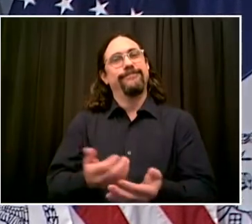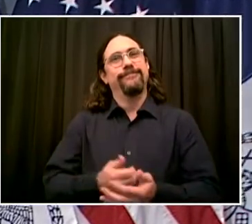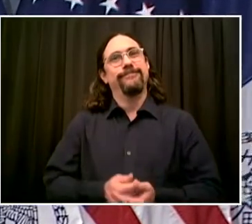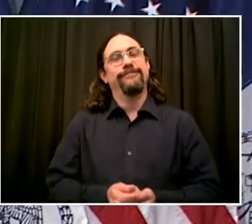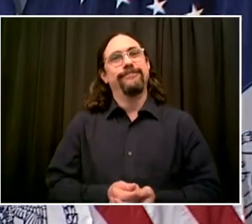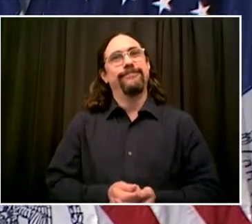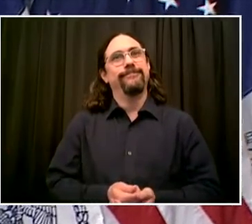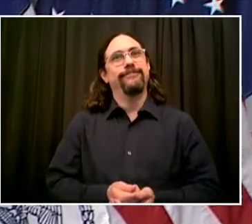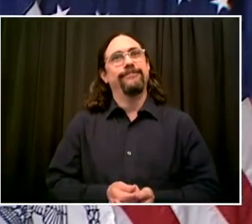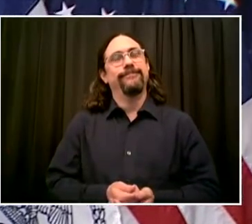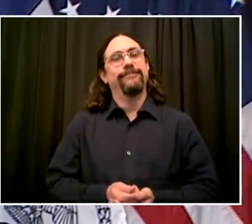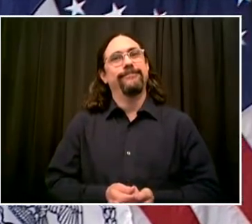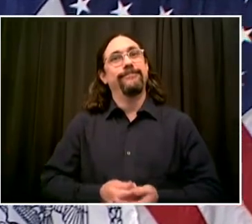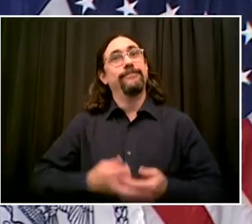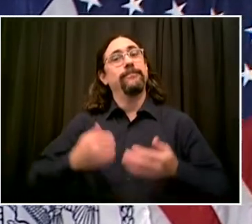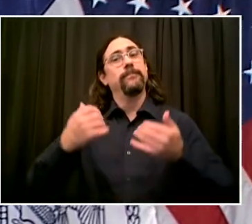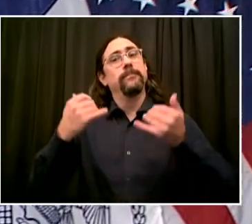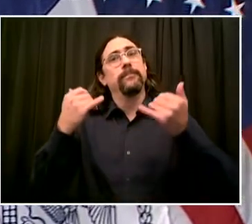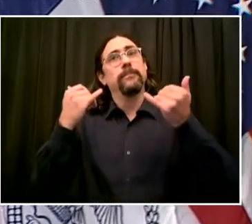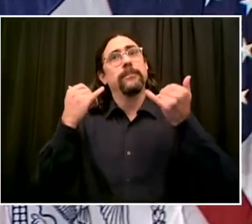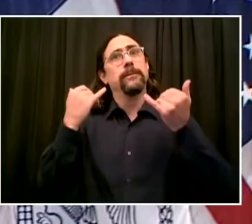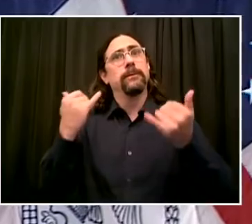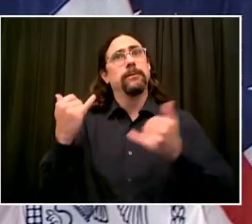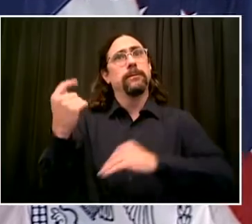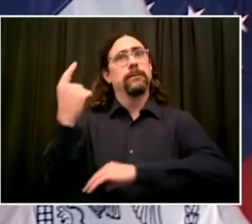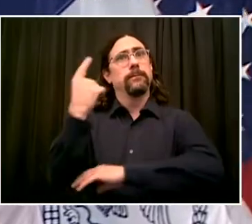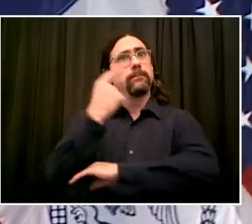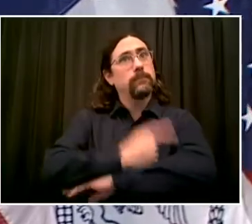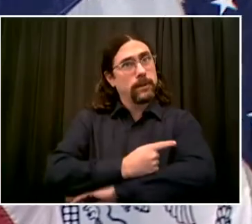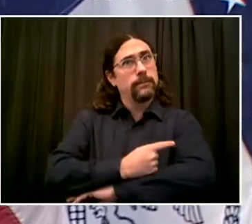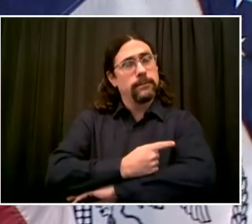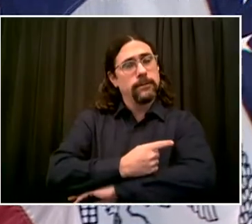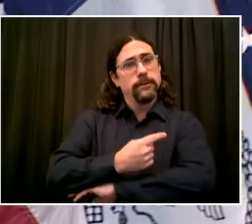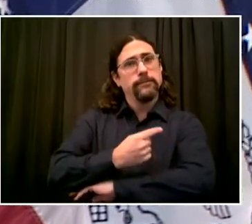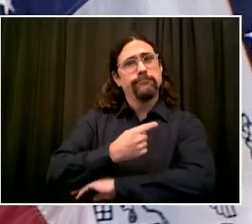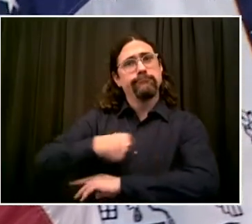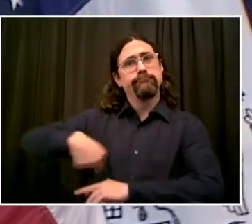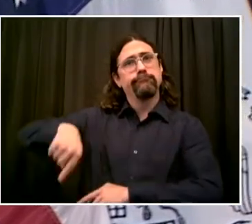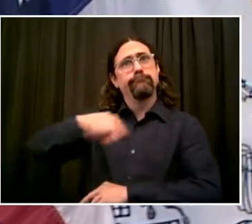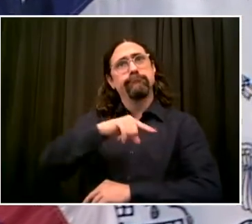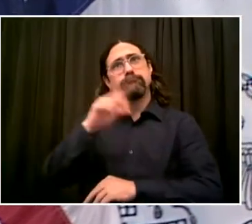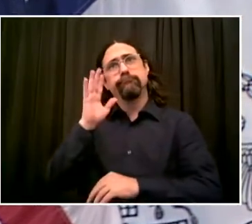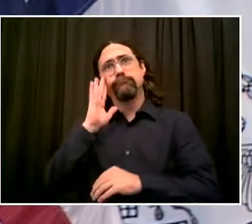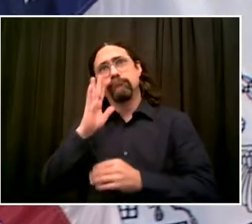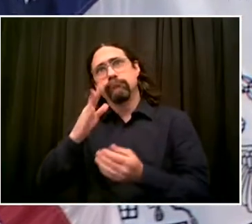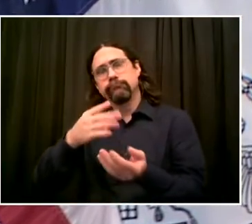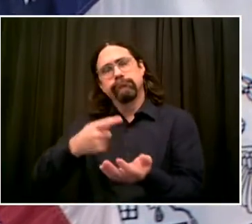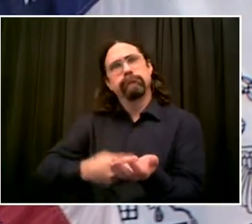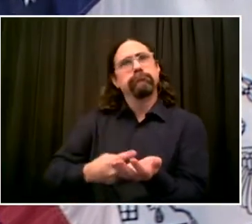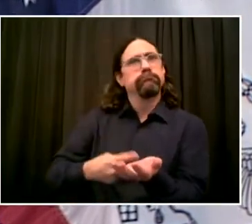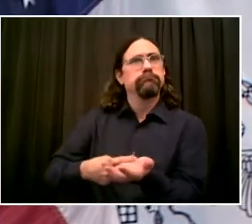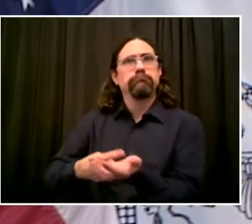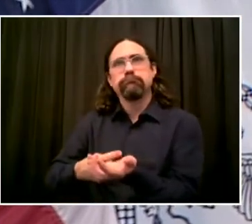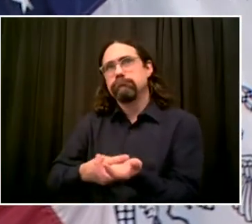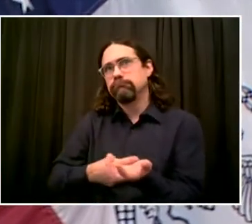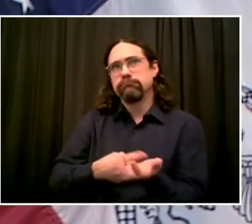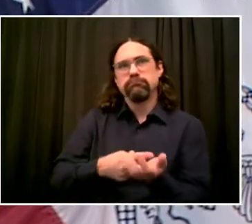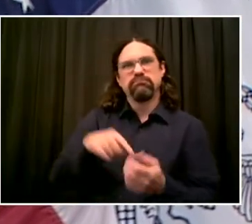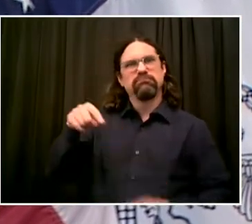GOOD MORNING, EVERYBODY. TODAY, WE ARE GOING TO TALK AND